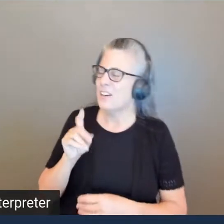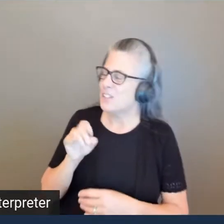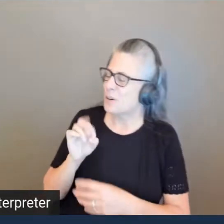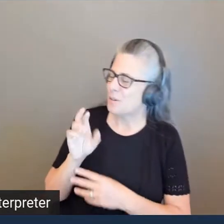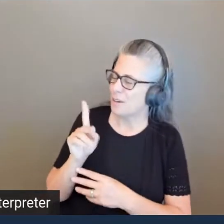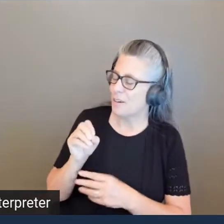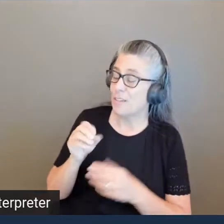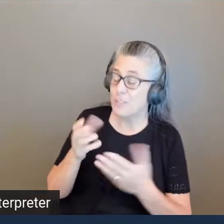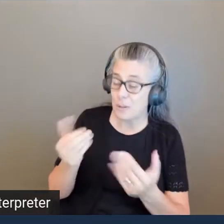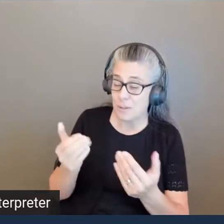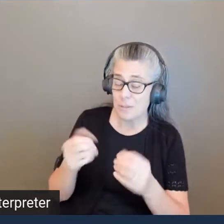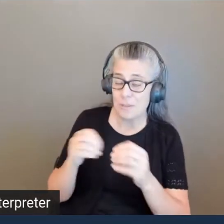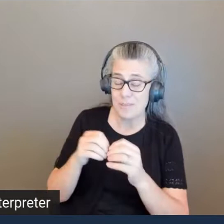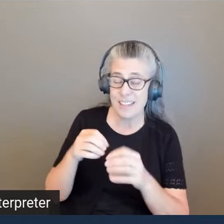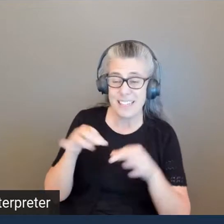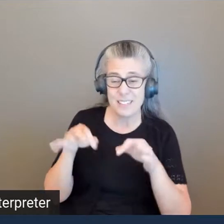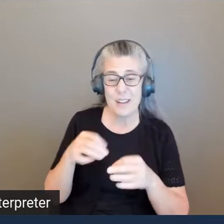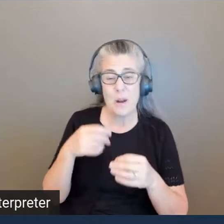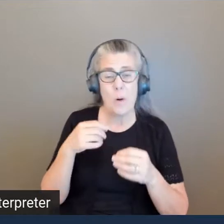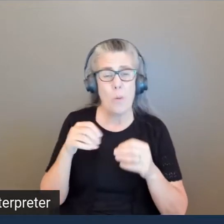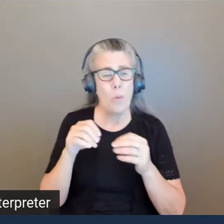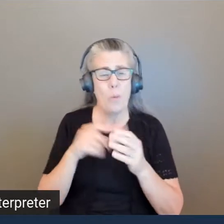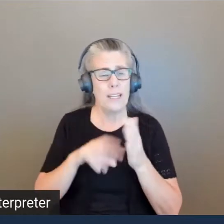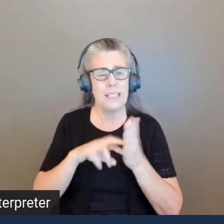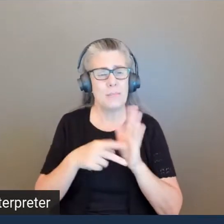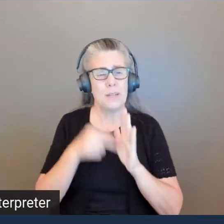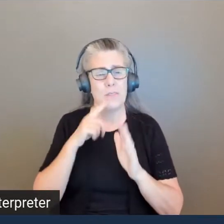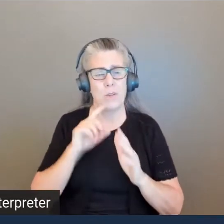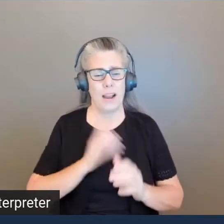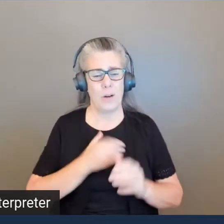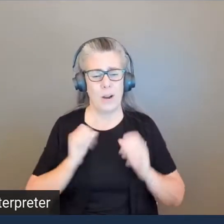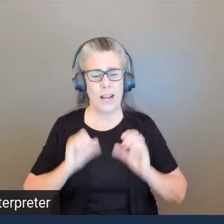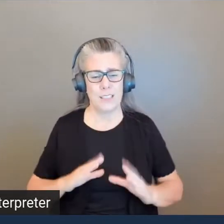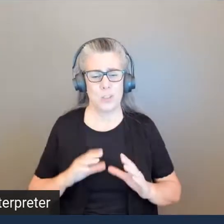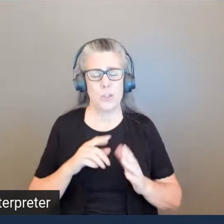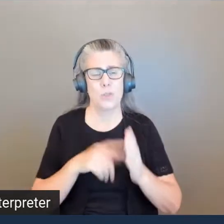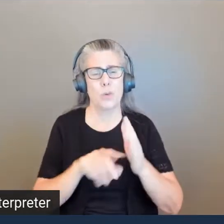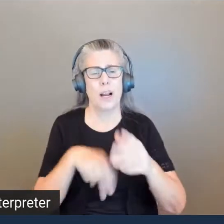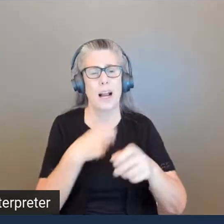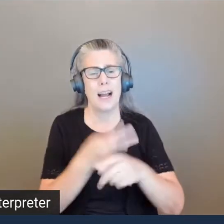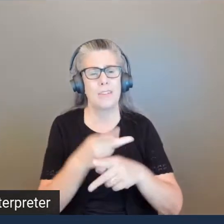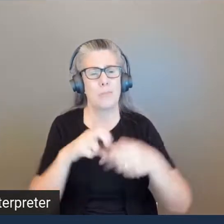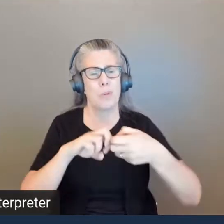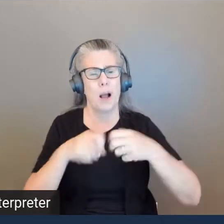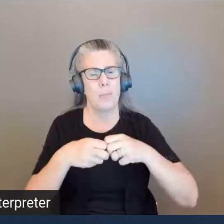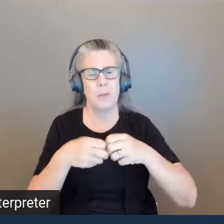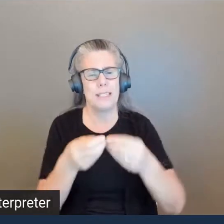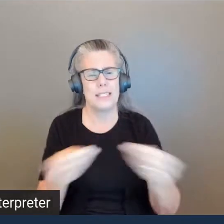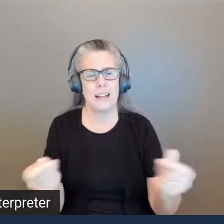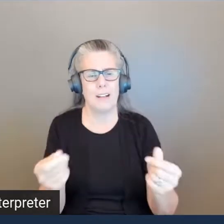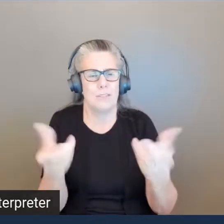What does this actually mean for our customers and what kind of problems does it solve? Absolutely, so Darko, if you don't mind, like before that,